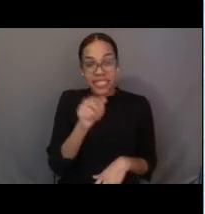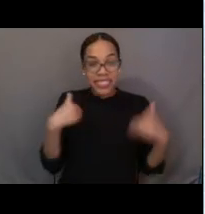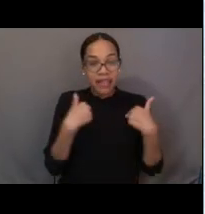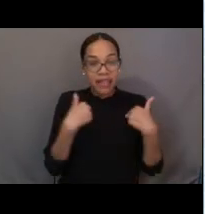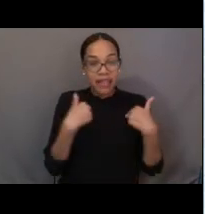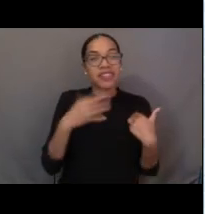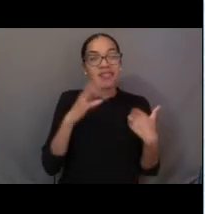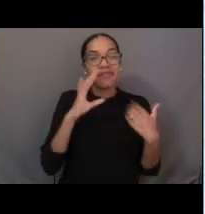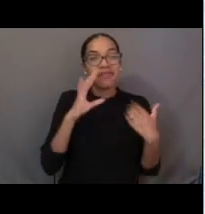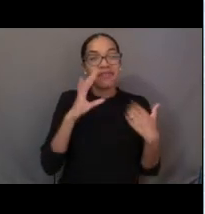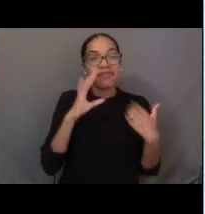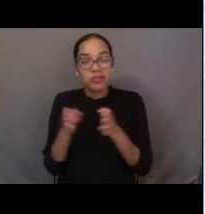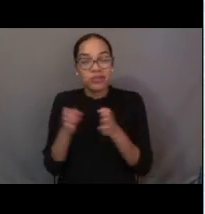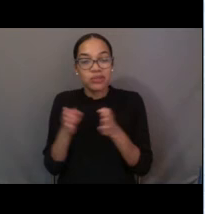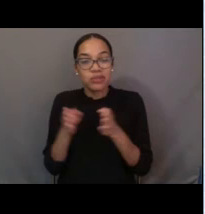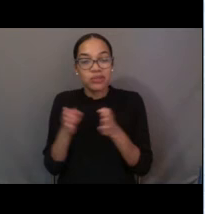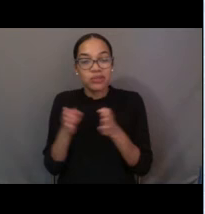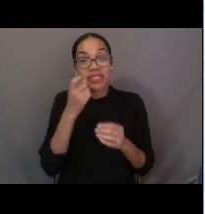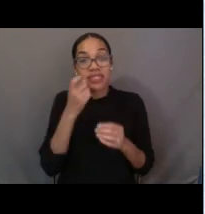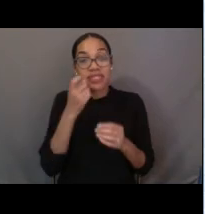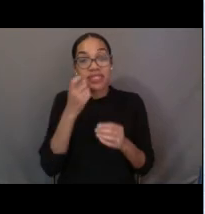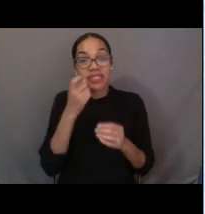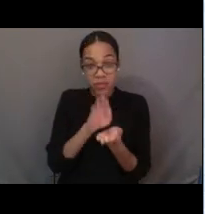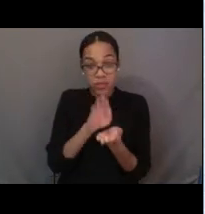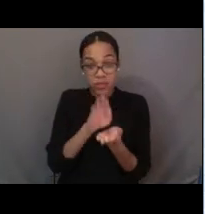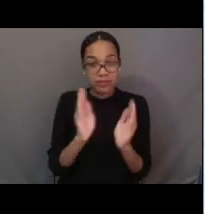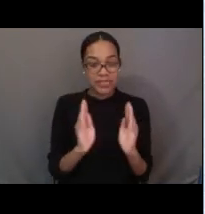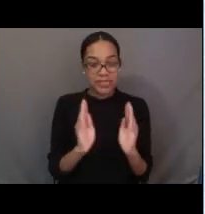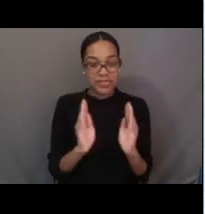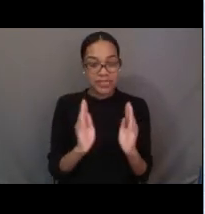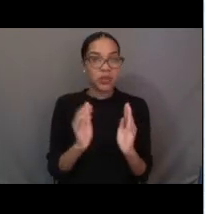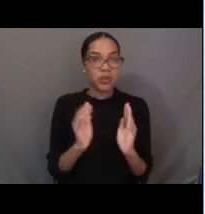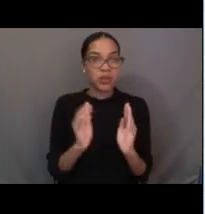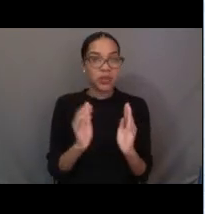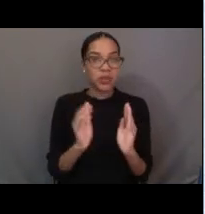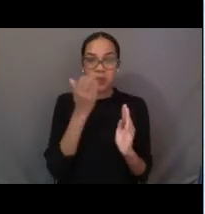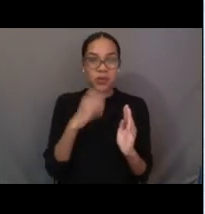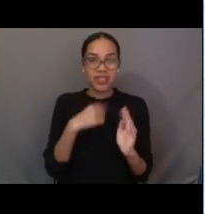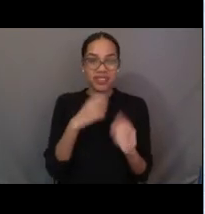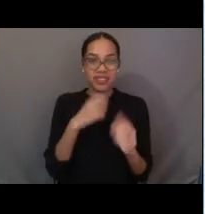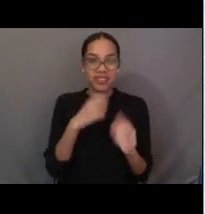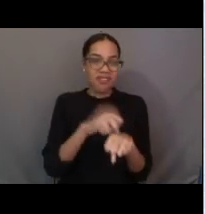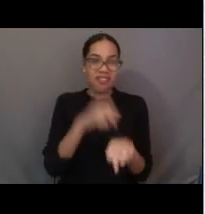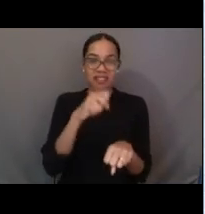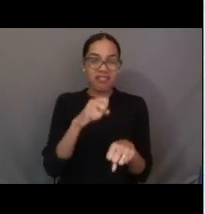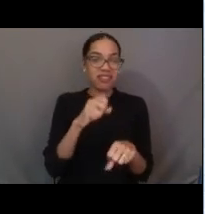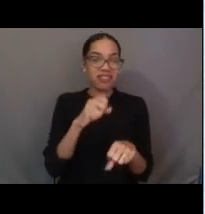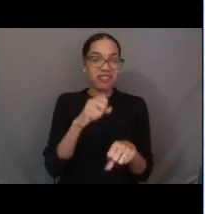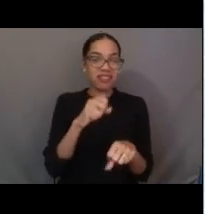Because if you think about an oyster this big, that shell is like a rock. It's really hard and really strong.